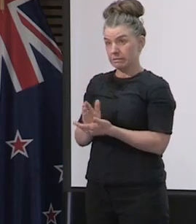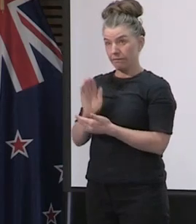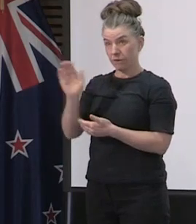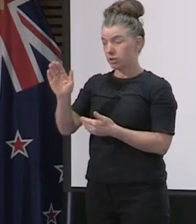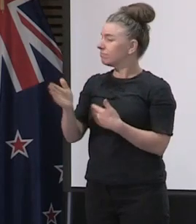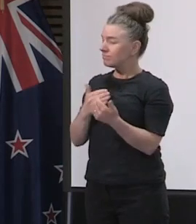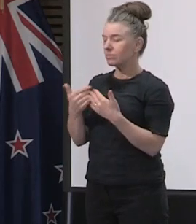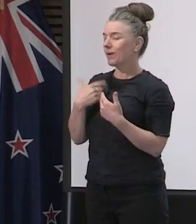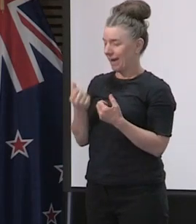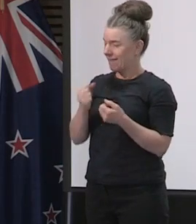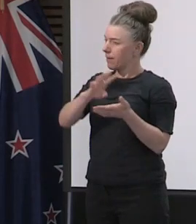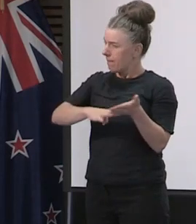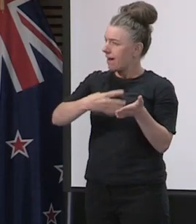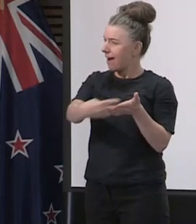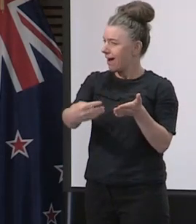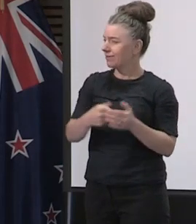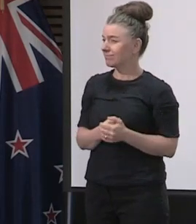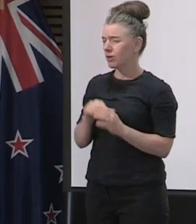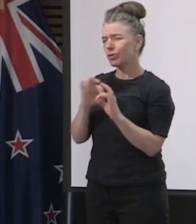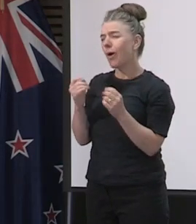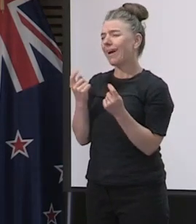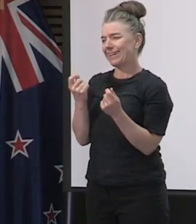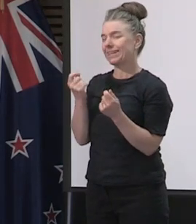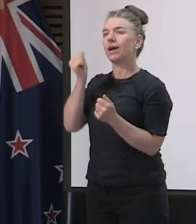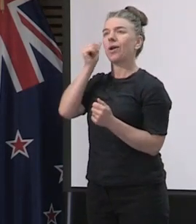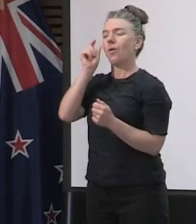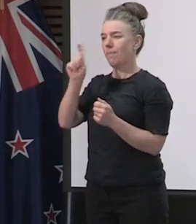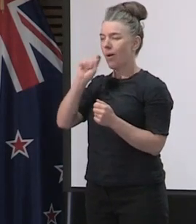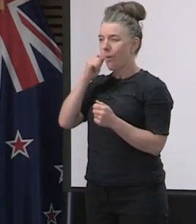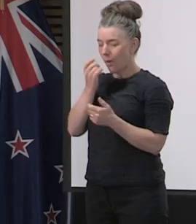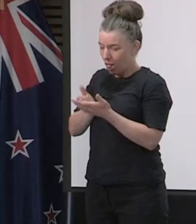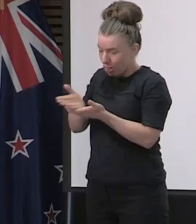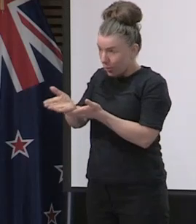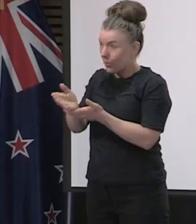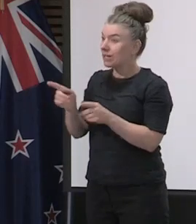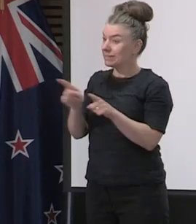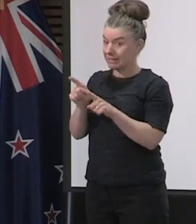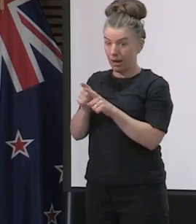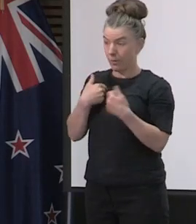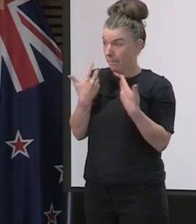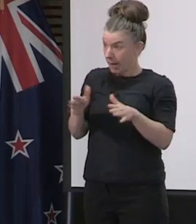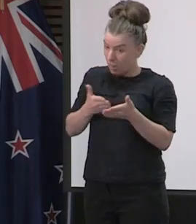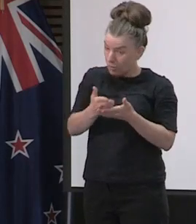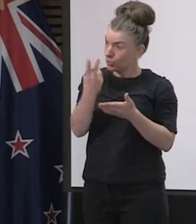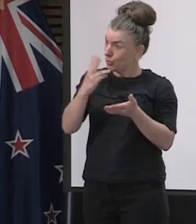future may feel uncertain. As I said right at the beginning, we have a plan. We know it